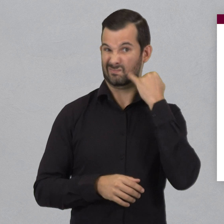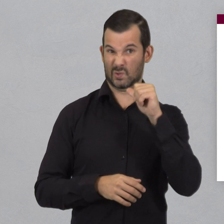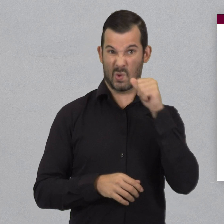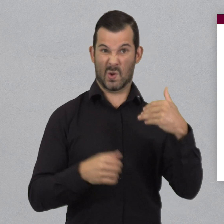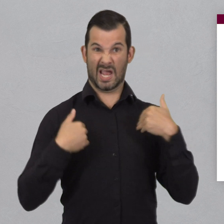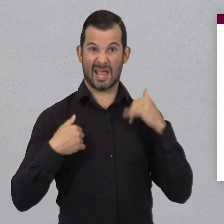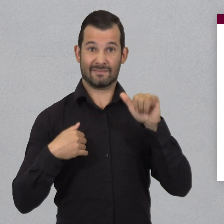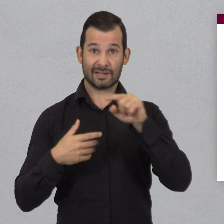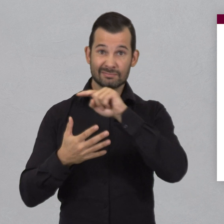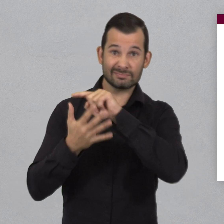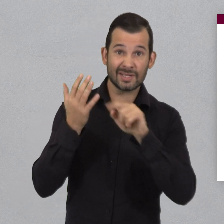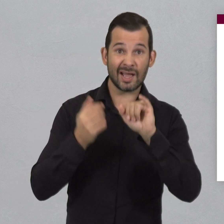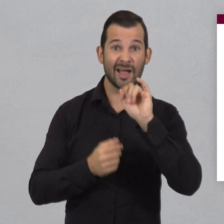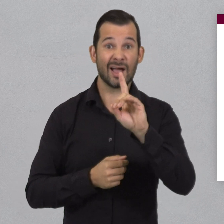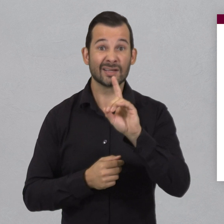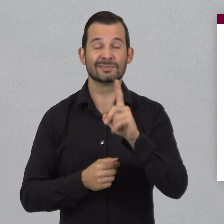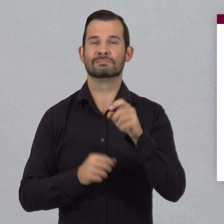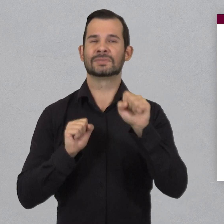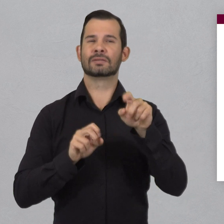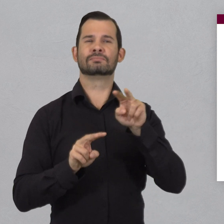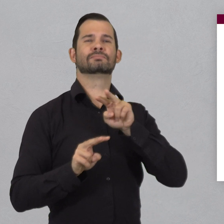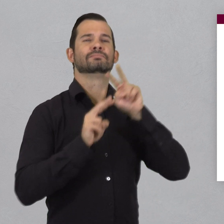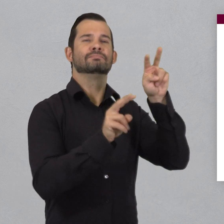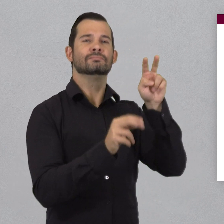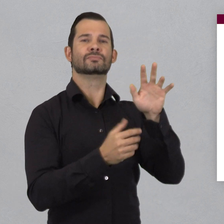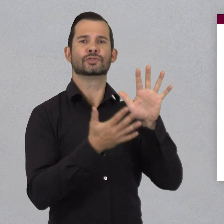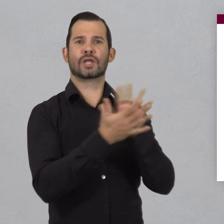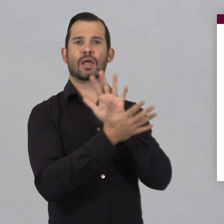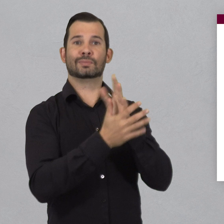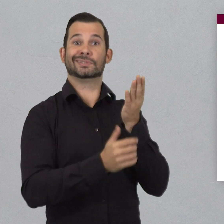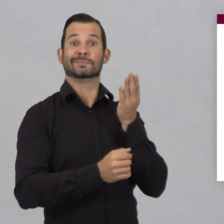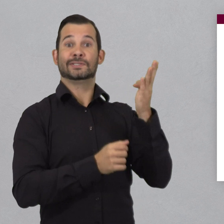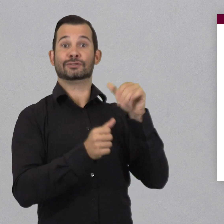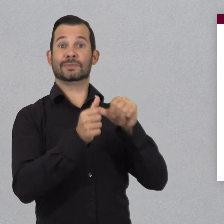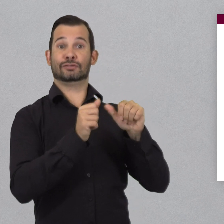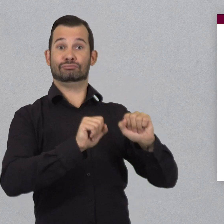If you don’t have one of these pieces of ID, you can visit the Document Submission